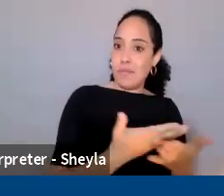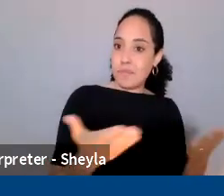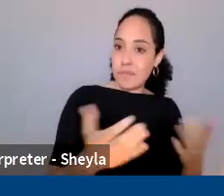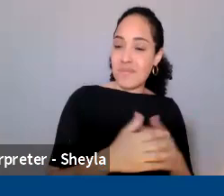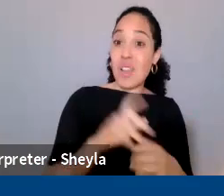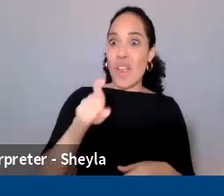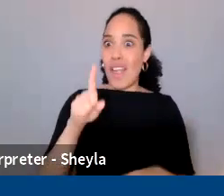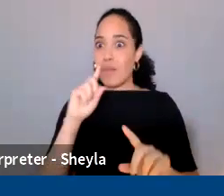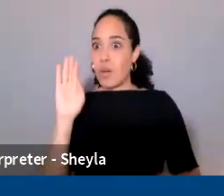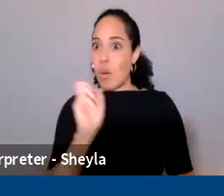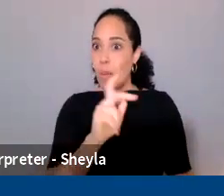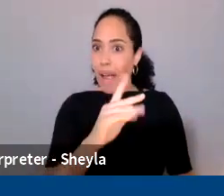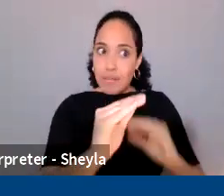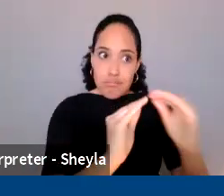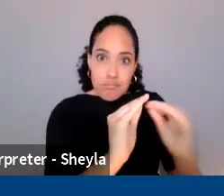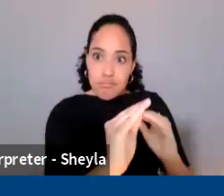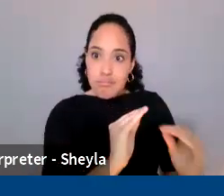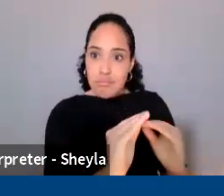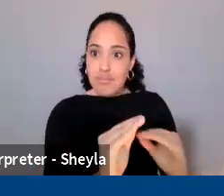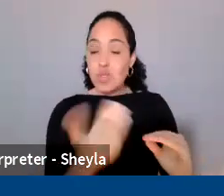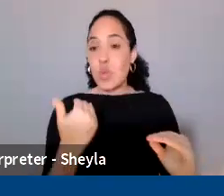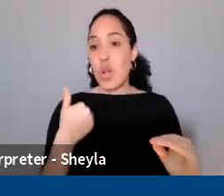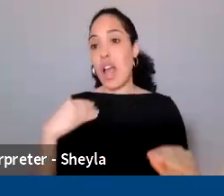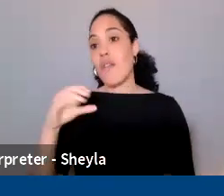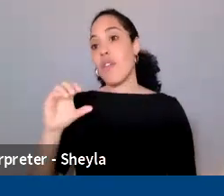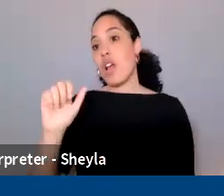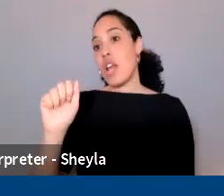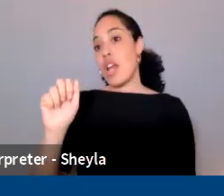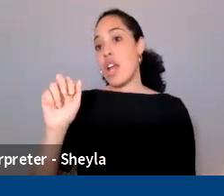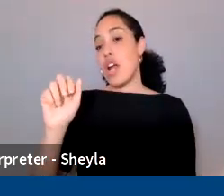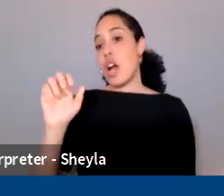don't have erosion issues so that they don't open new roads in the forest where they shouldn't be